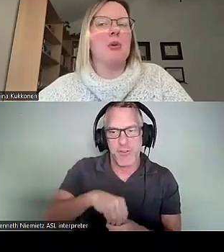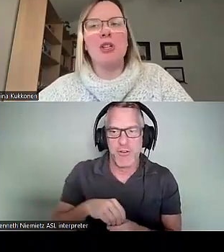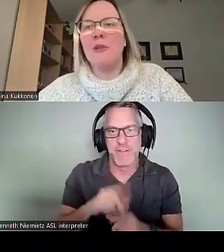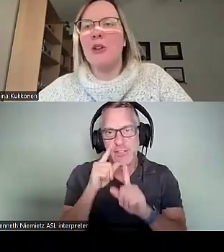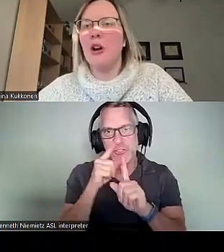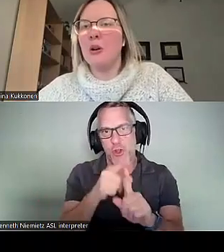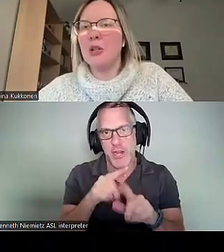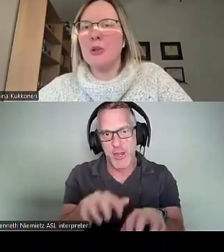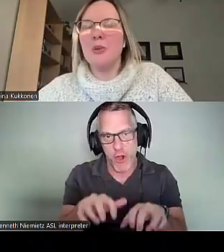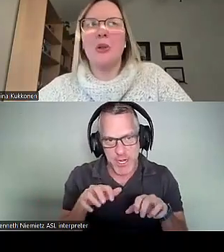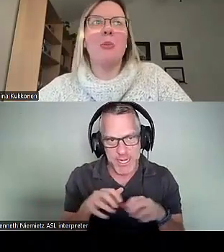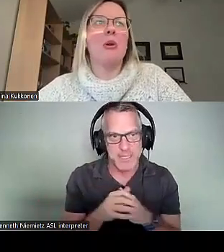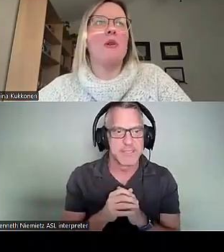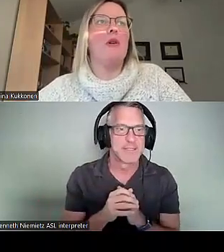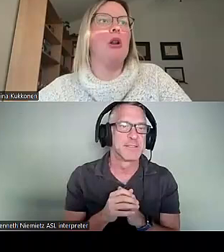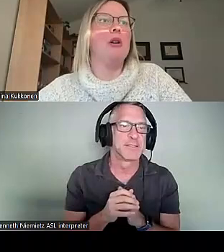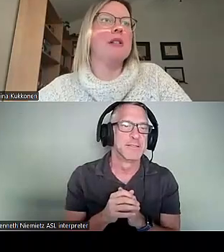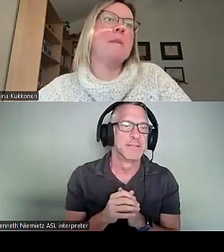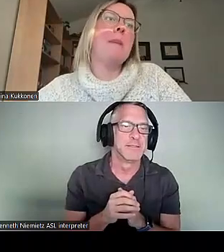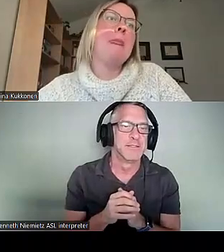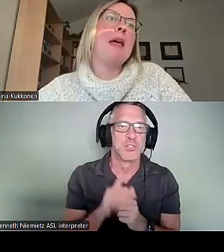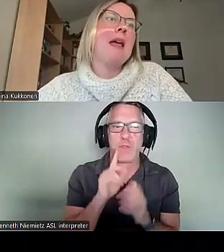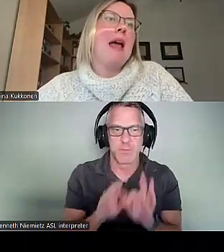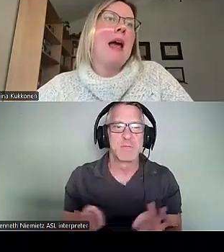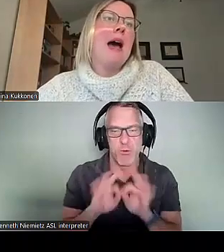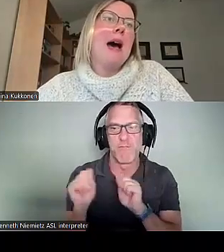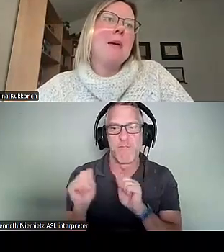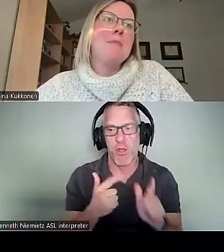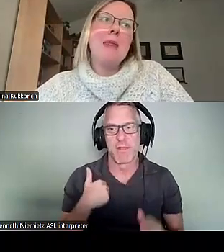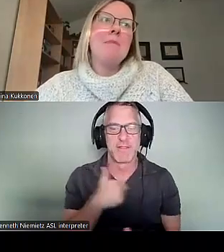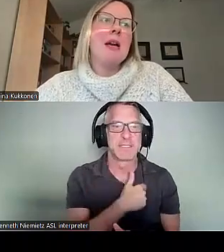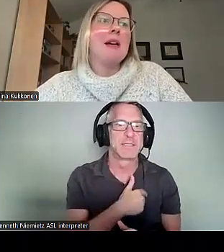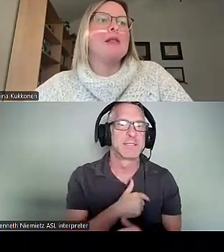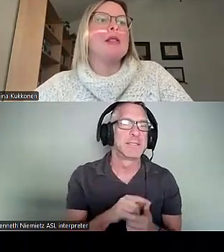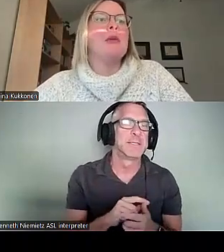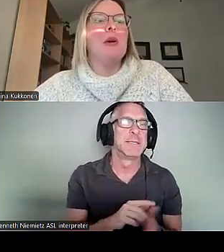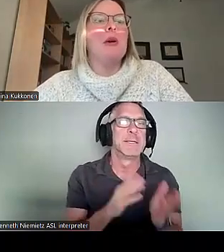creation of the artworks was really important for all of us. And then Micah. So we brought